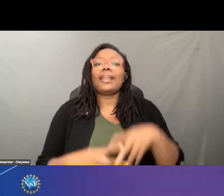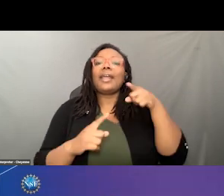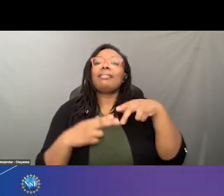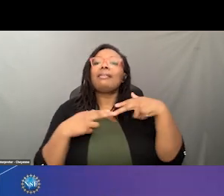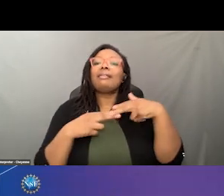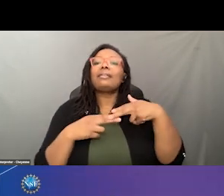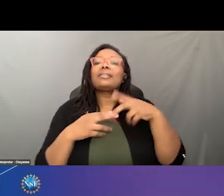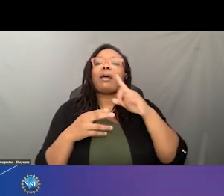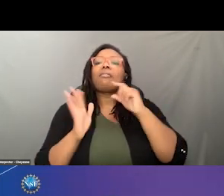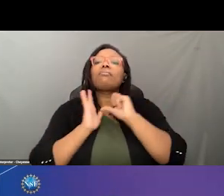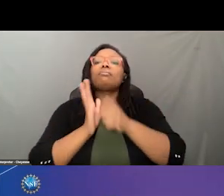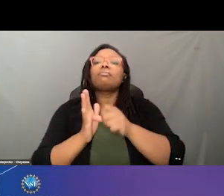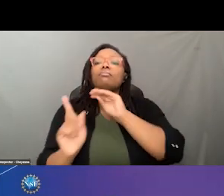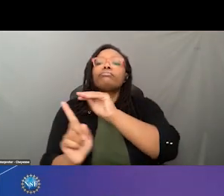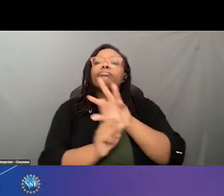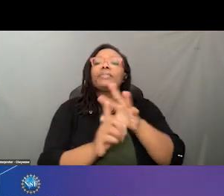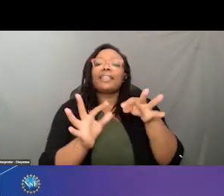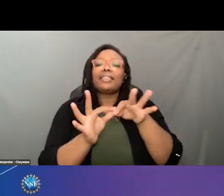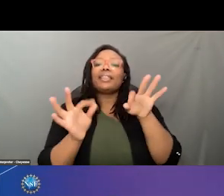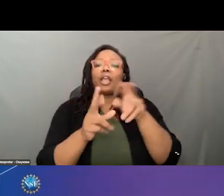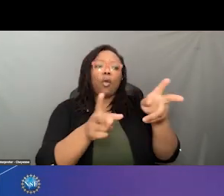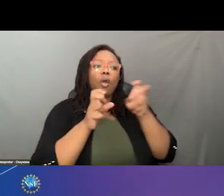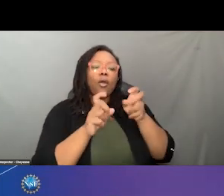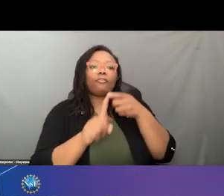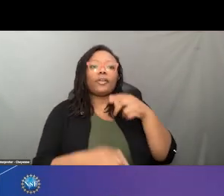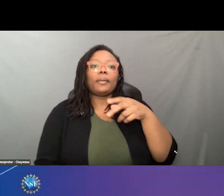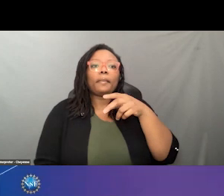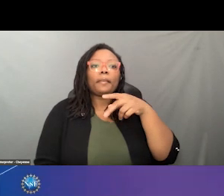This slide is just pointing out and pulling out the language from the PAPP Guide